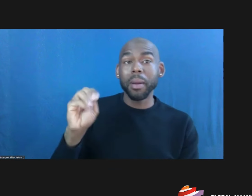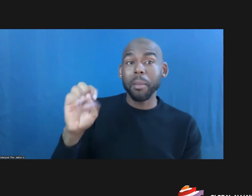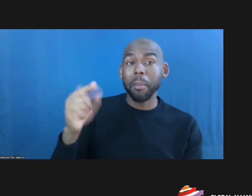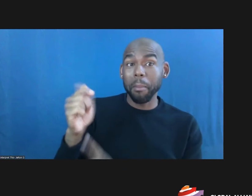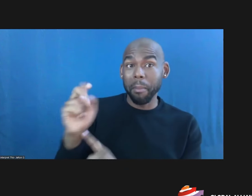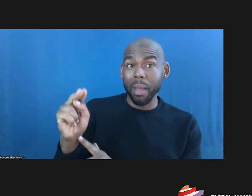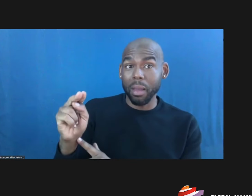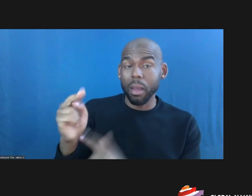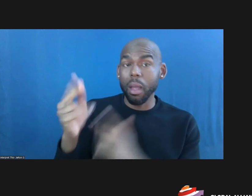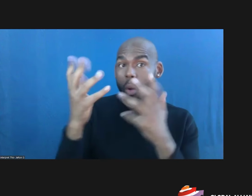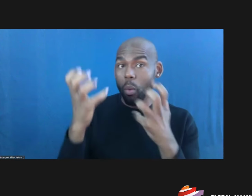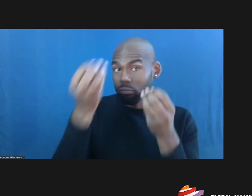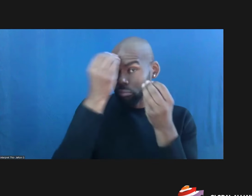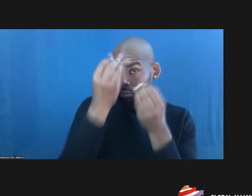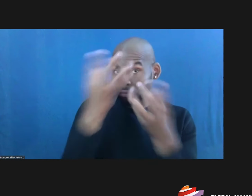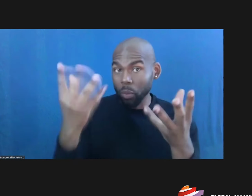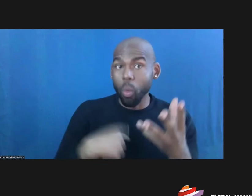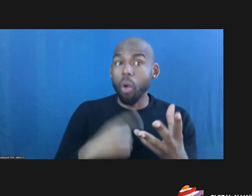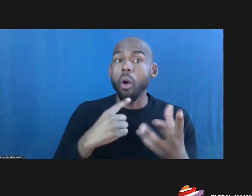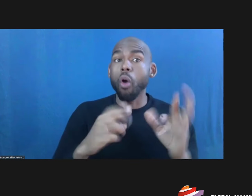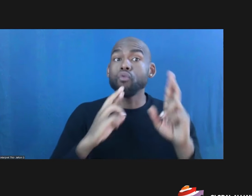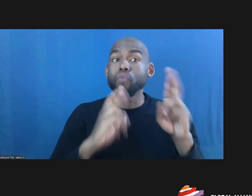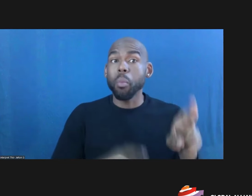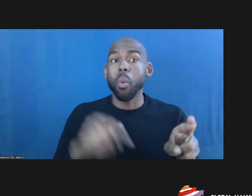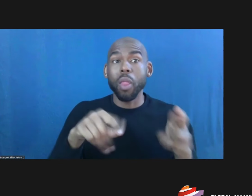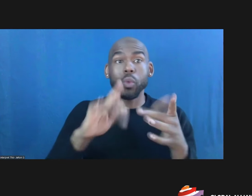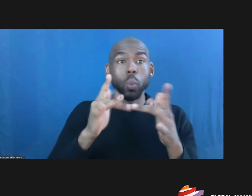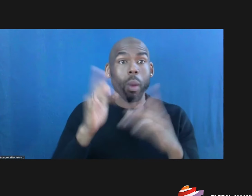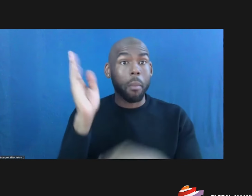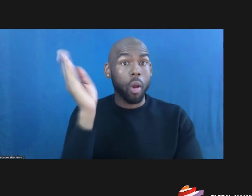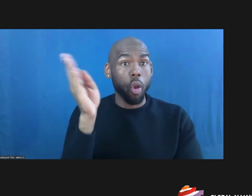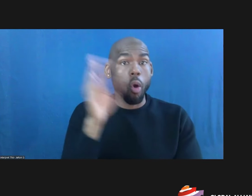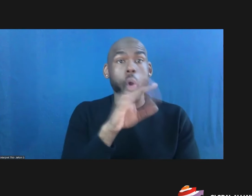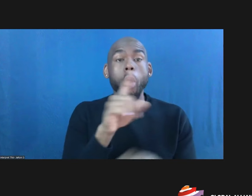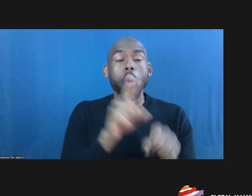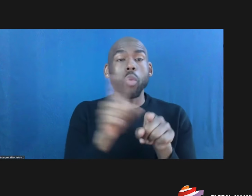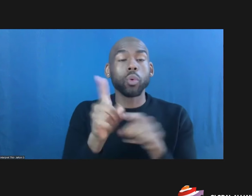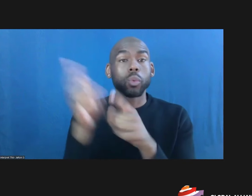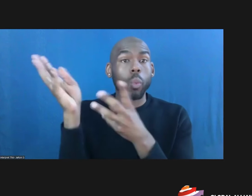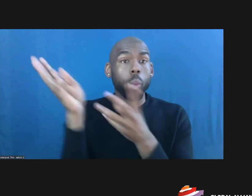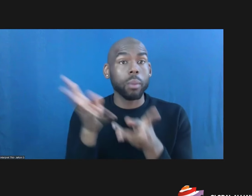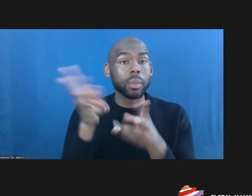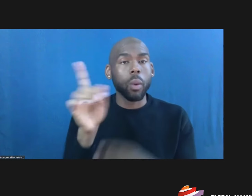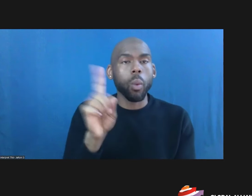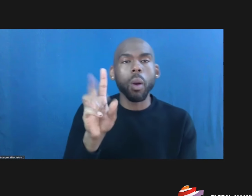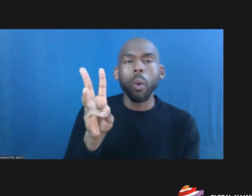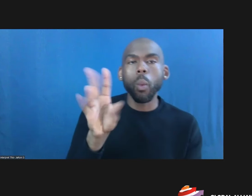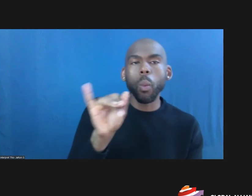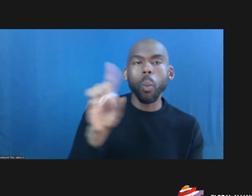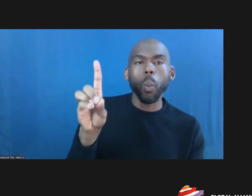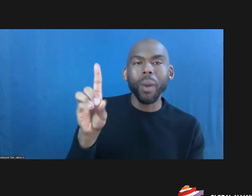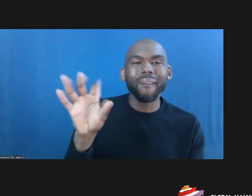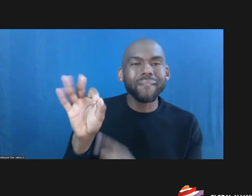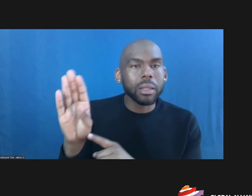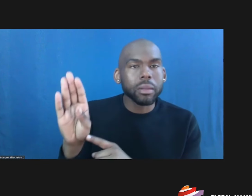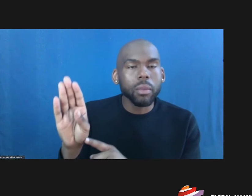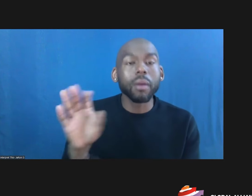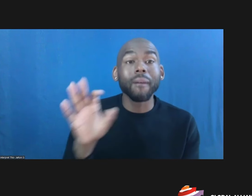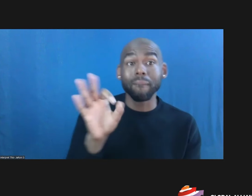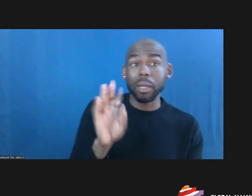webinar. It is also currently being live streamed on WID's Facebook page, which is Facebook.com/World